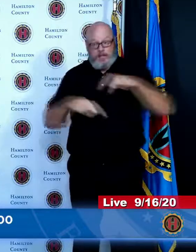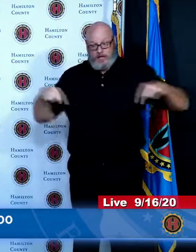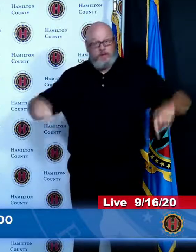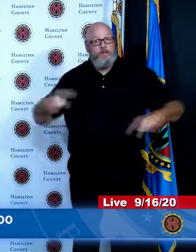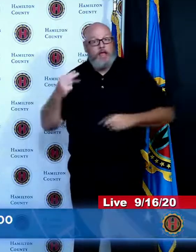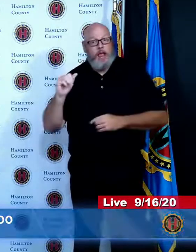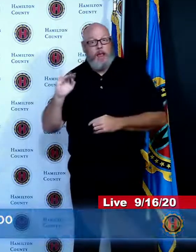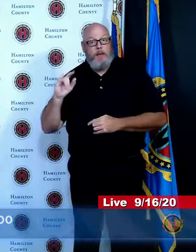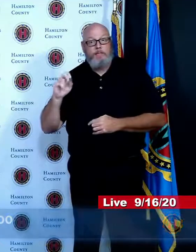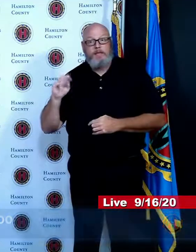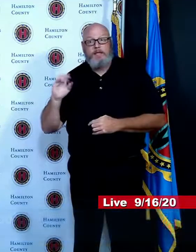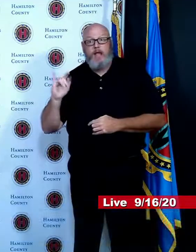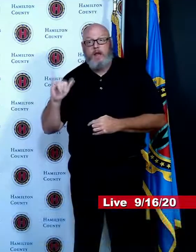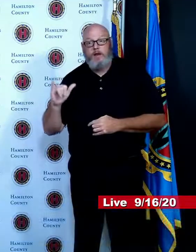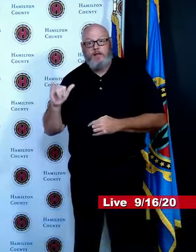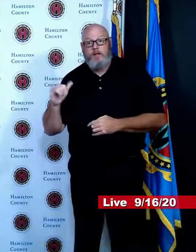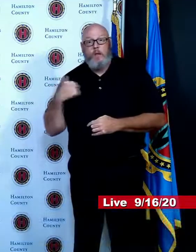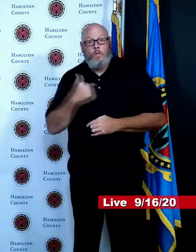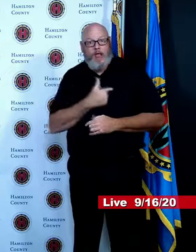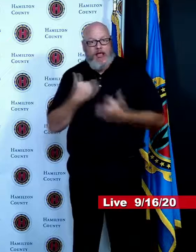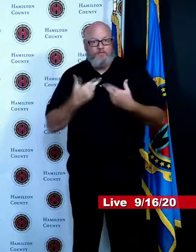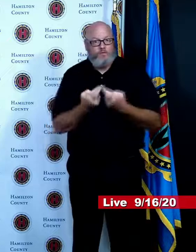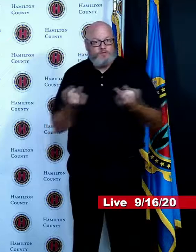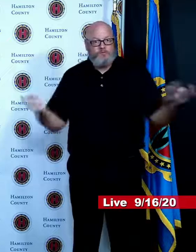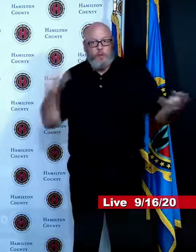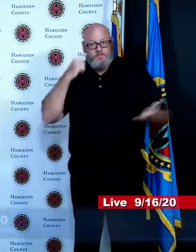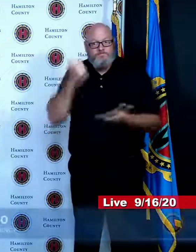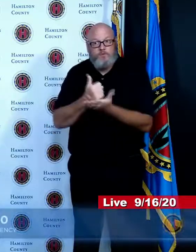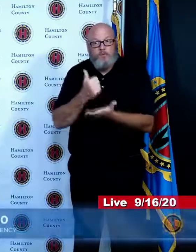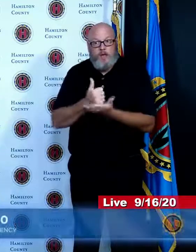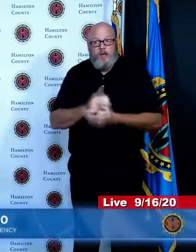contact CAA the Community Action Agency at